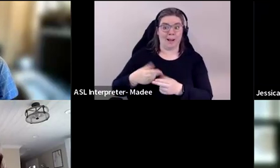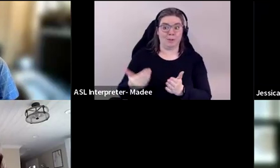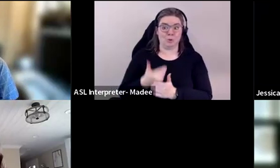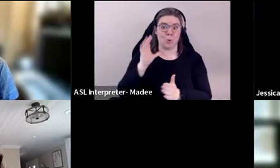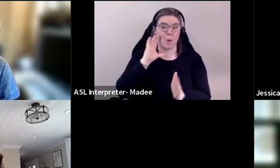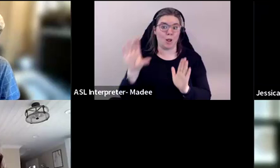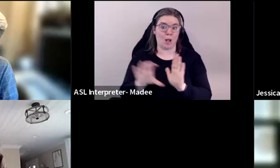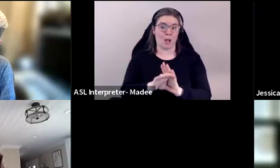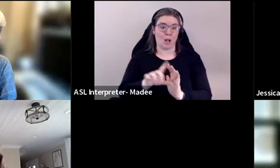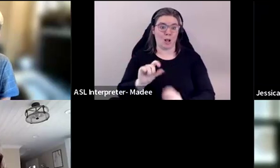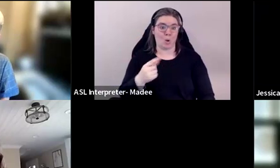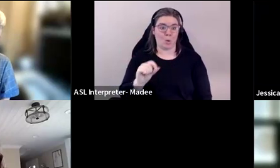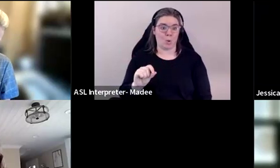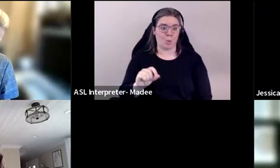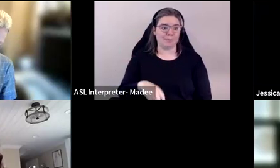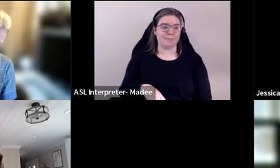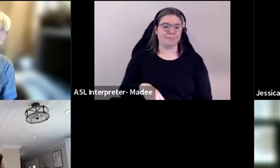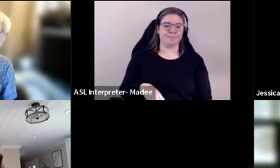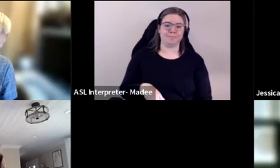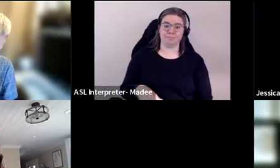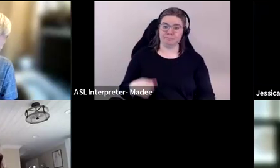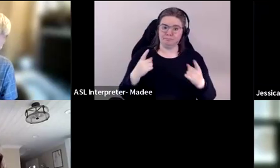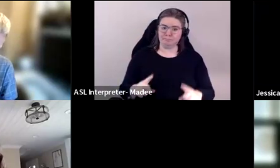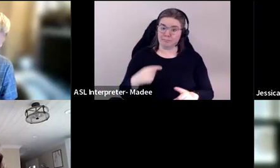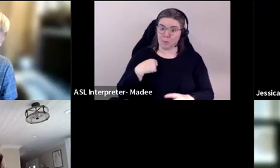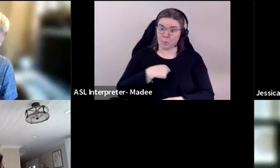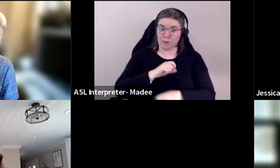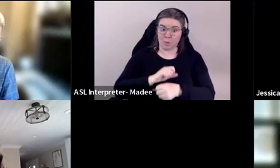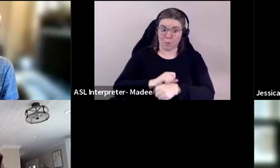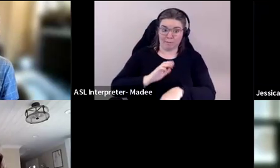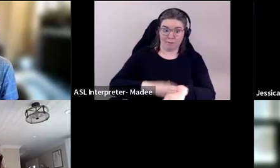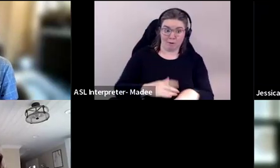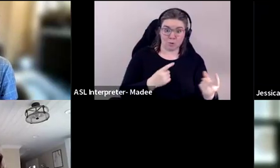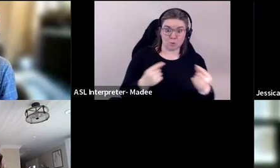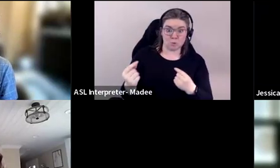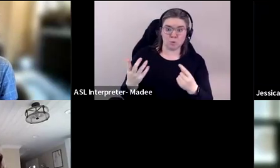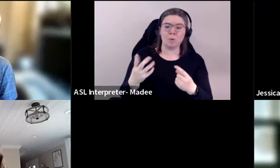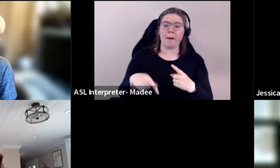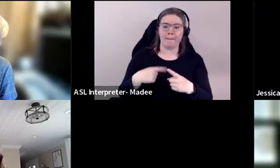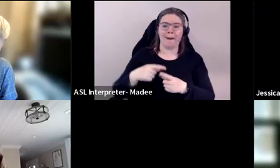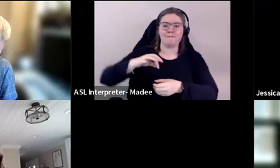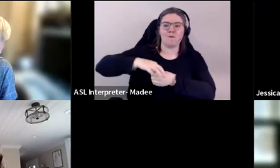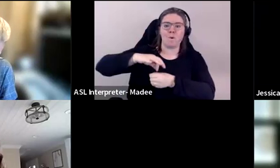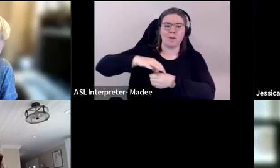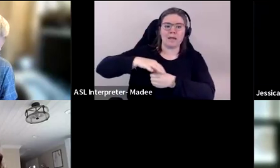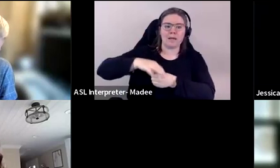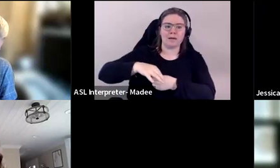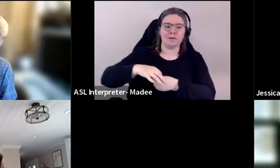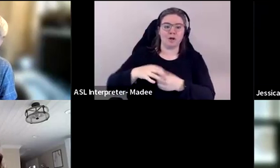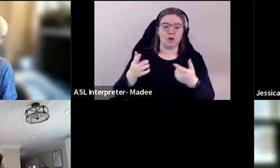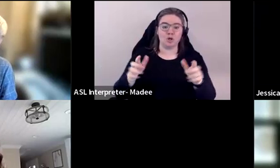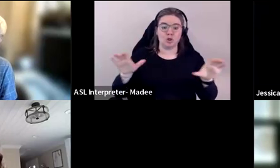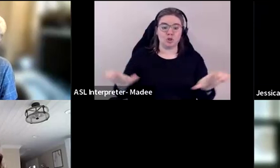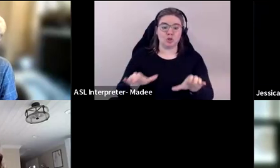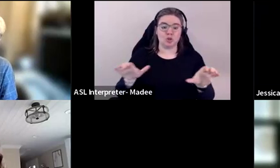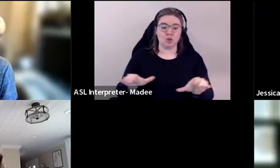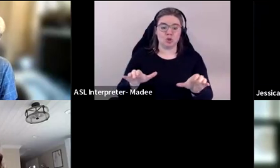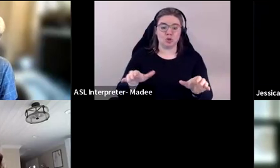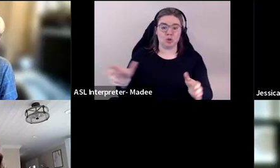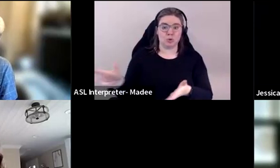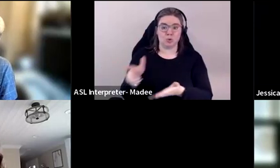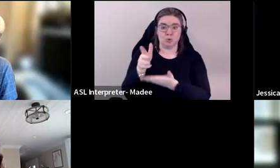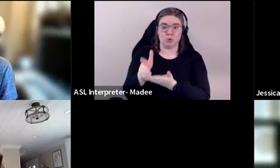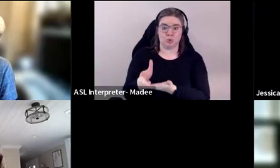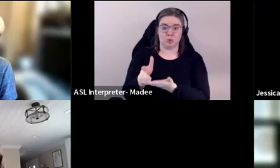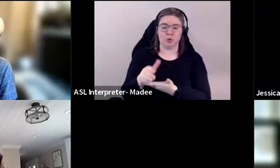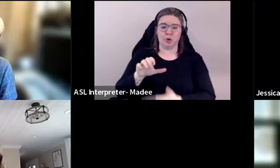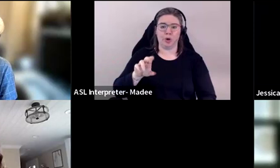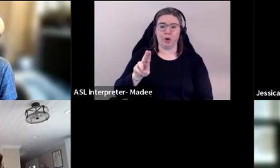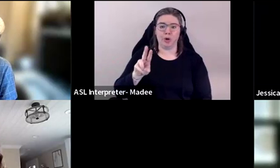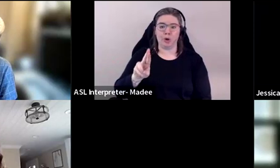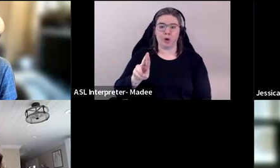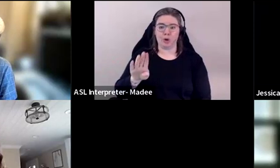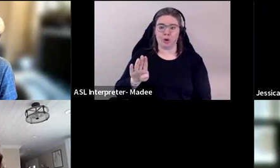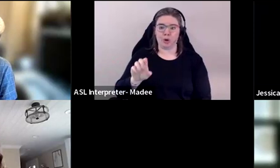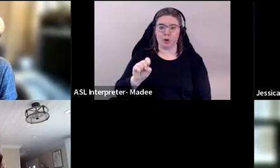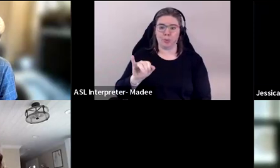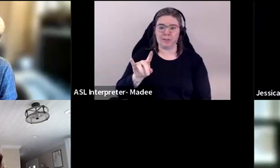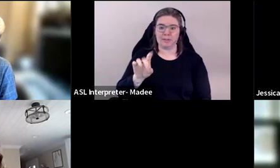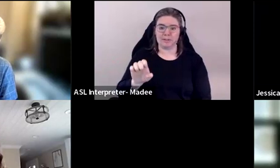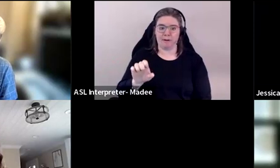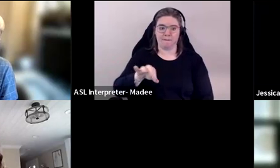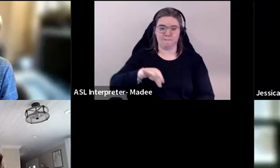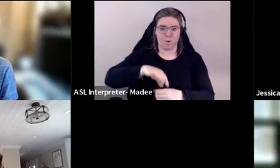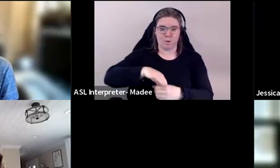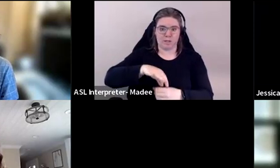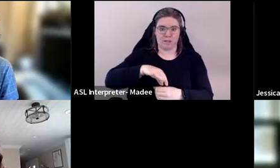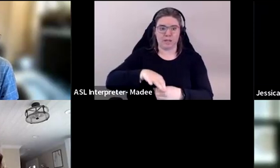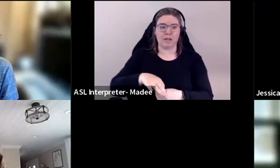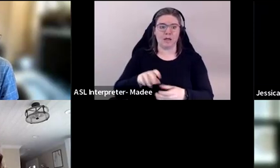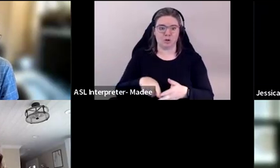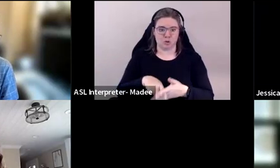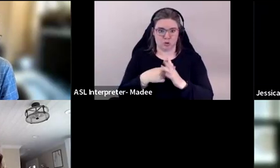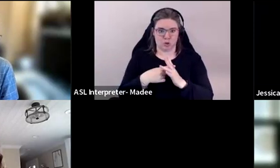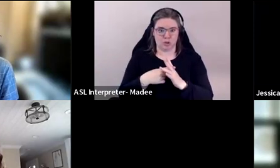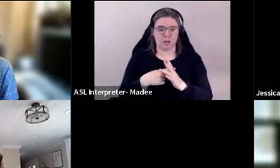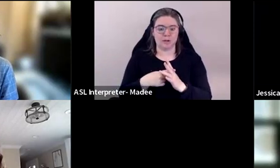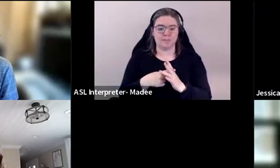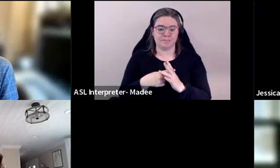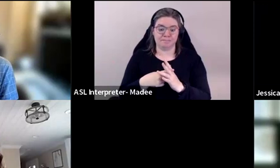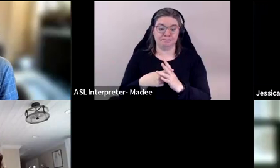Dee Henry they/she Independence Alliance: and one of the big things that we are working on is in terms of voting curbside voting is one of the big topics that we have been starting in our communities and other voting circles. And we have been able to